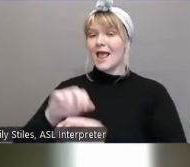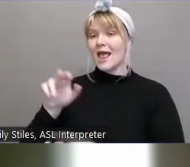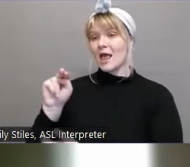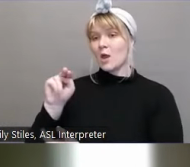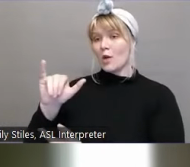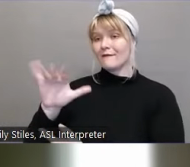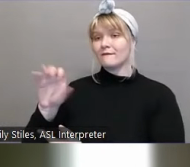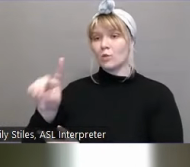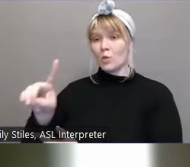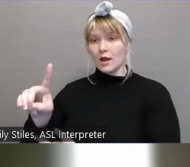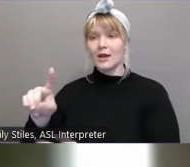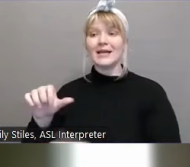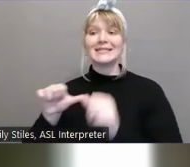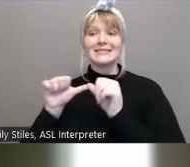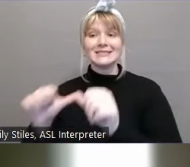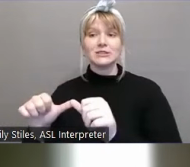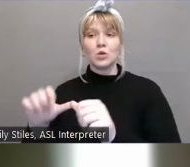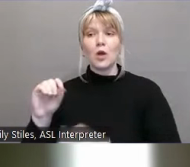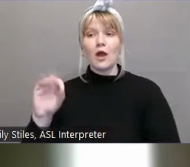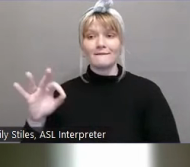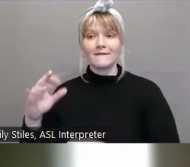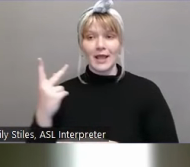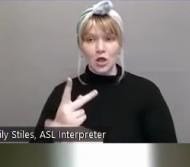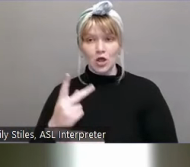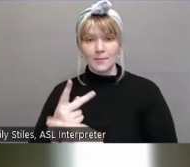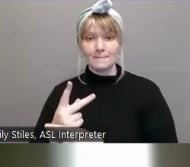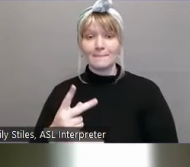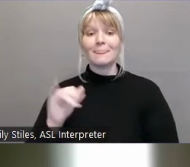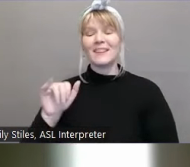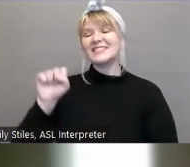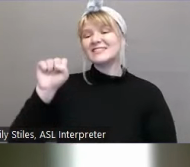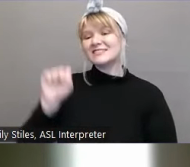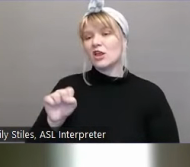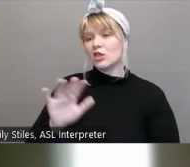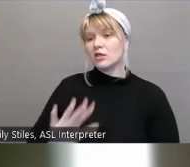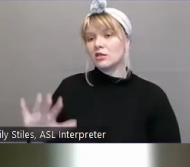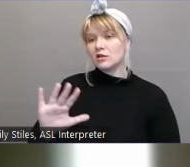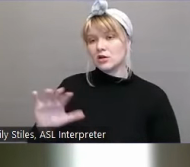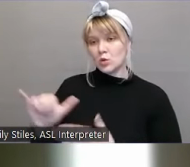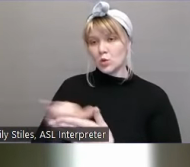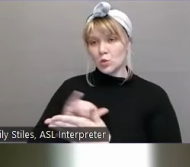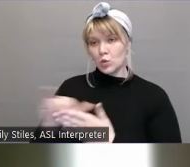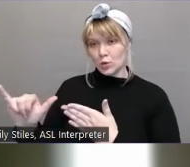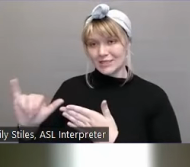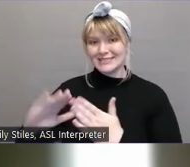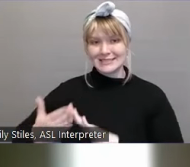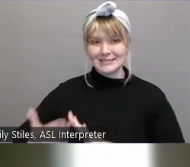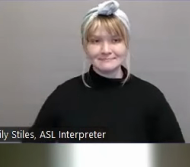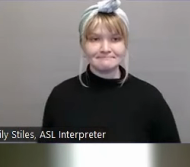is located in the southern tier of New York state. Next slide please.